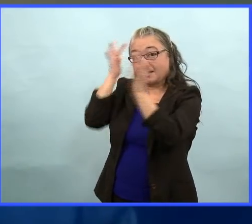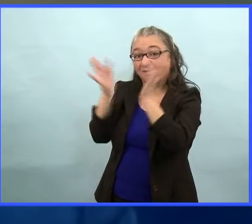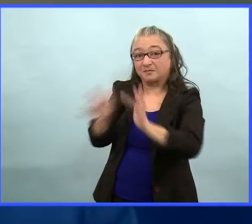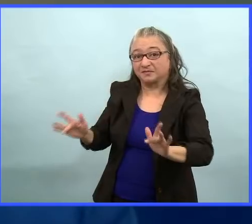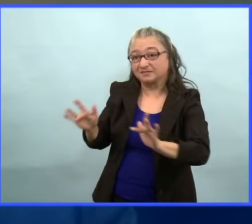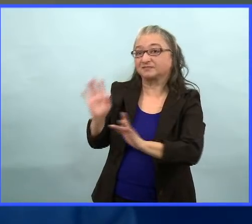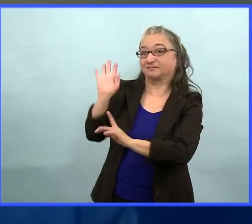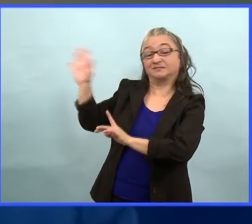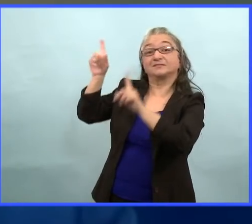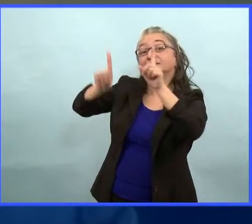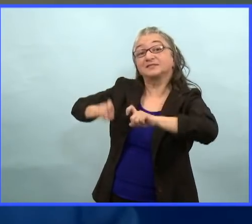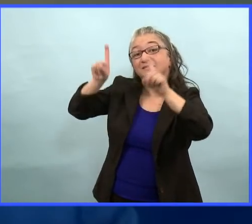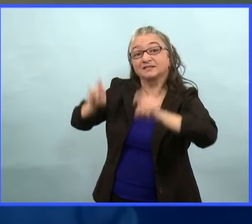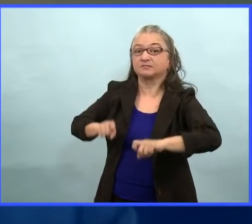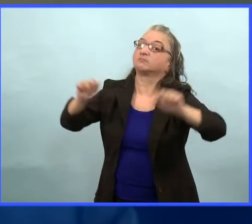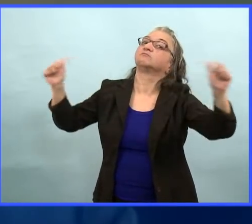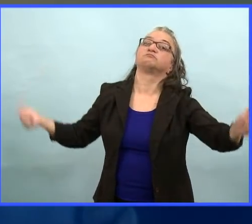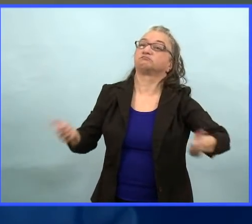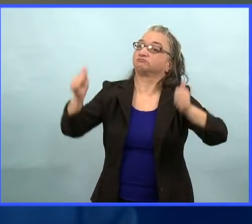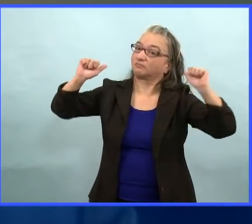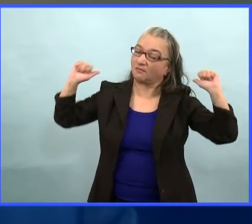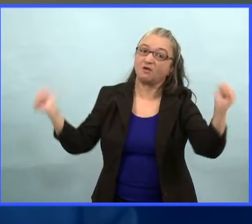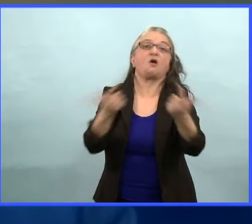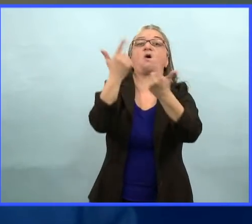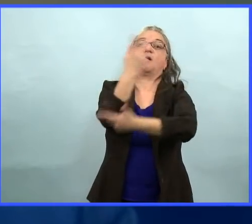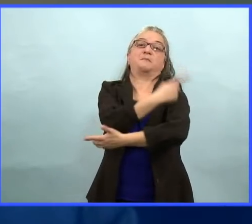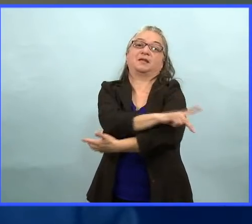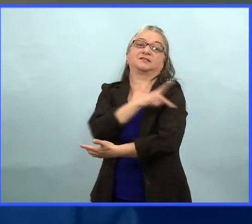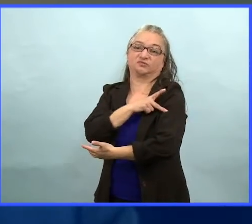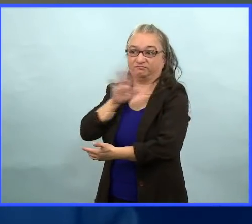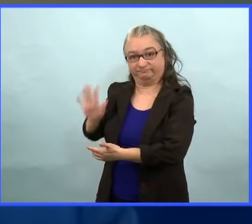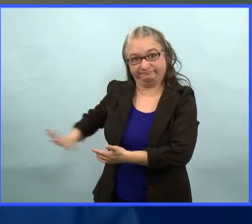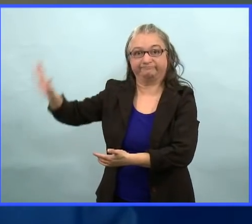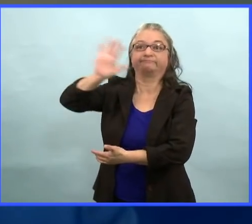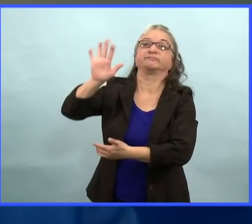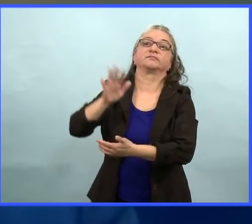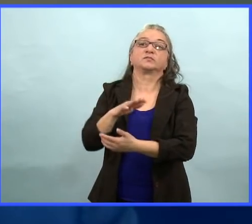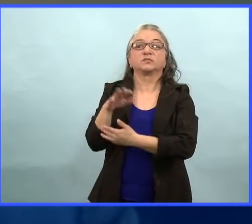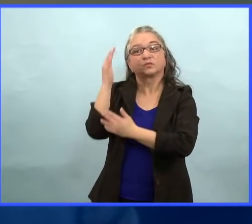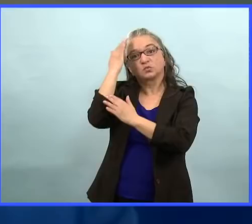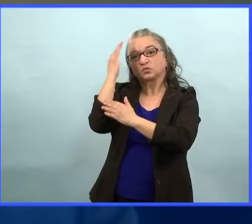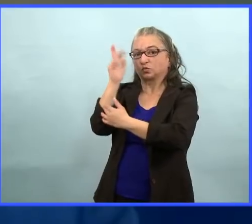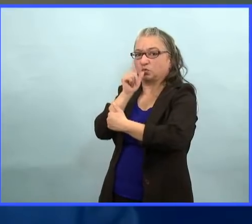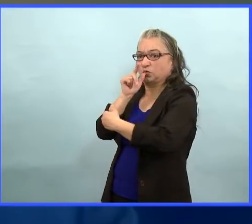the proportion of patients with the virus and patients being treated for the virus